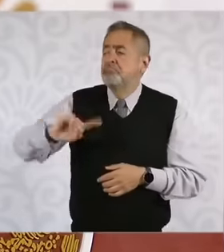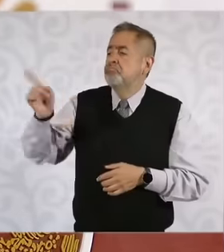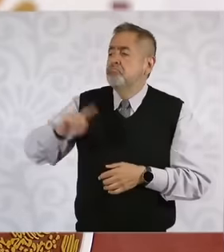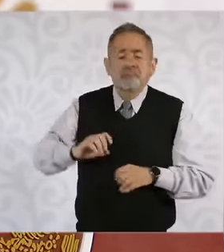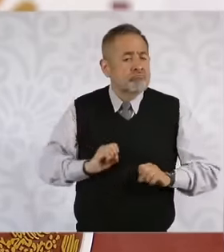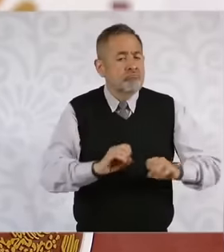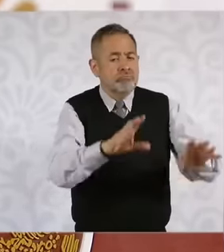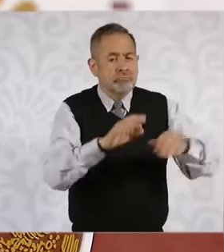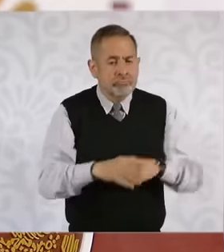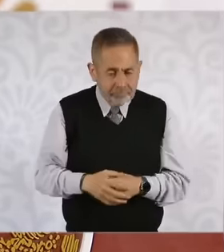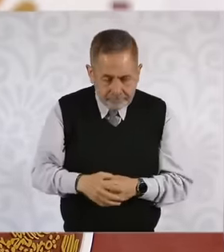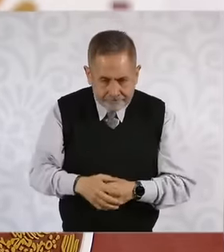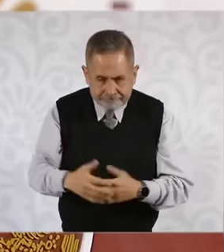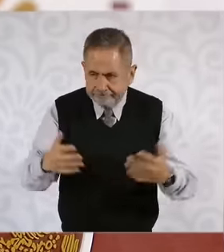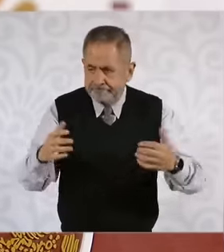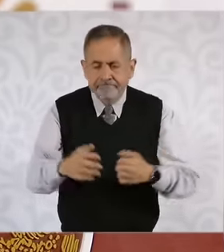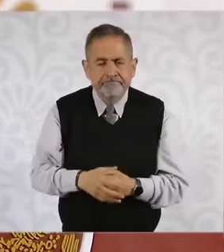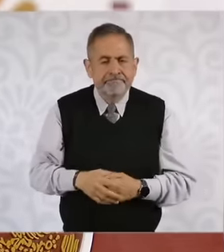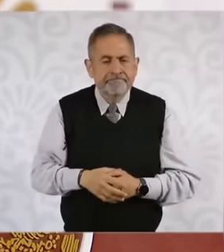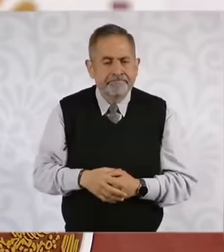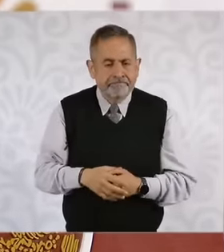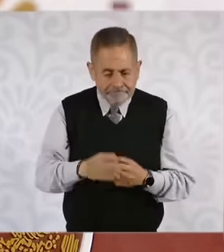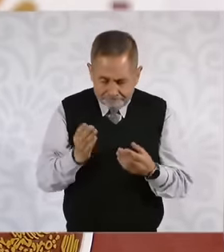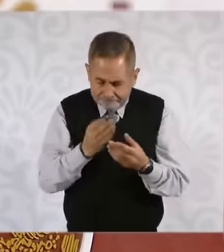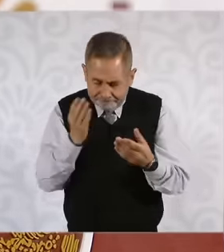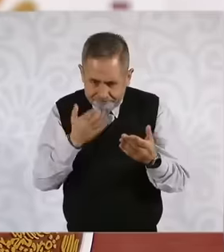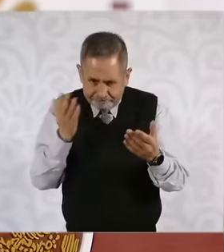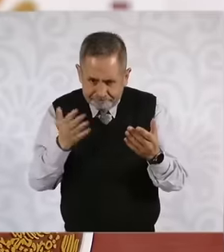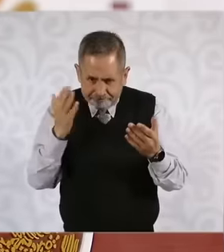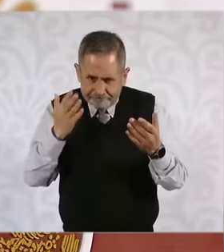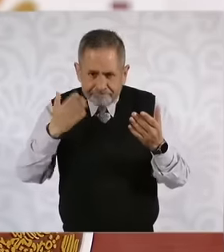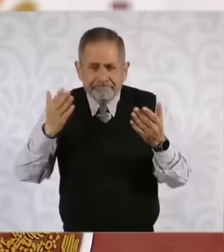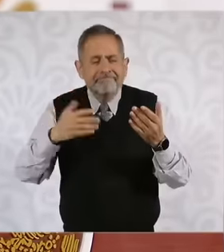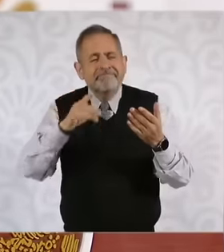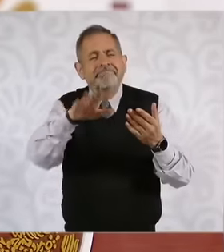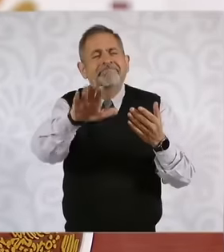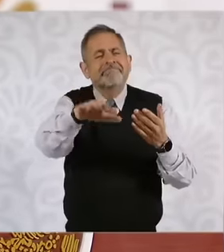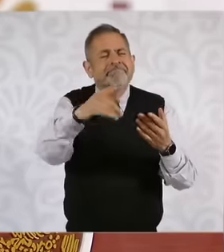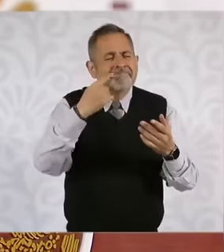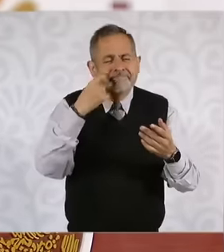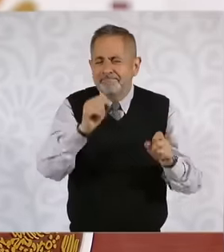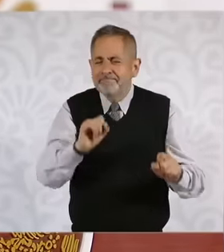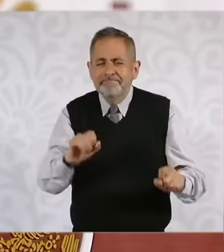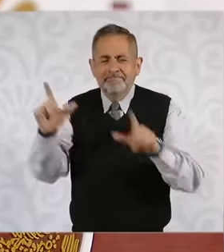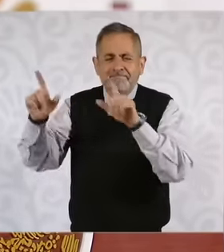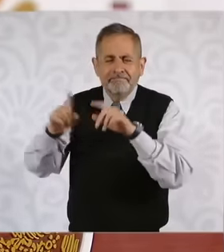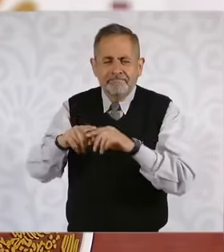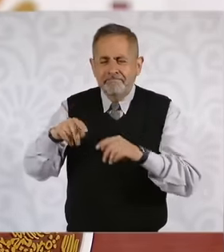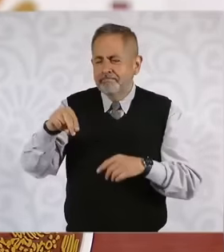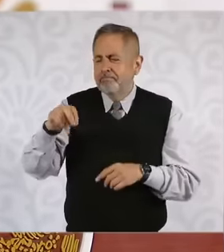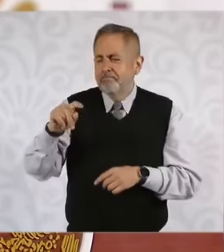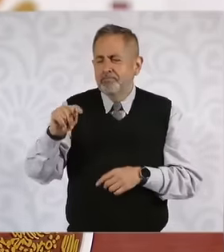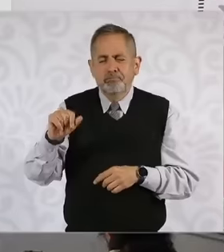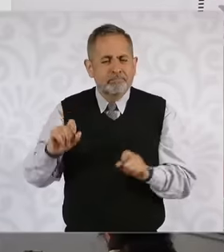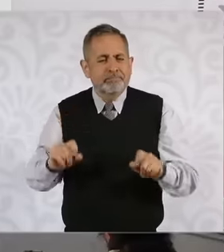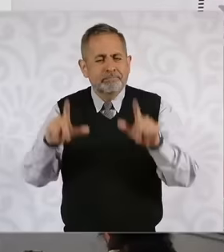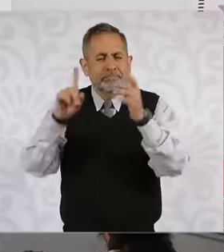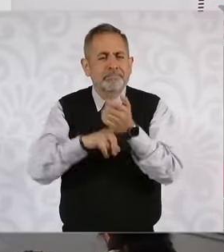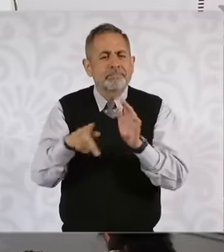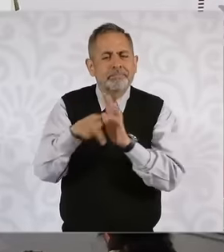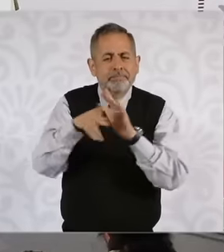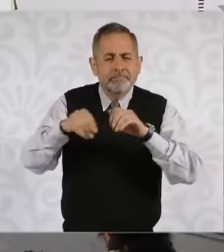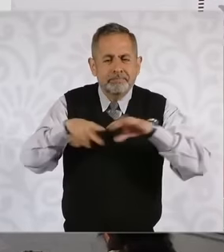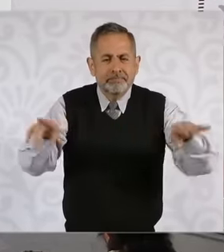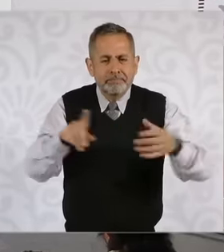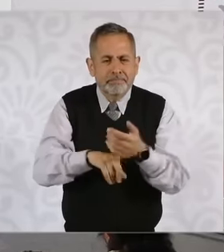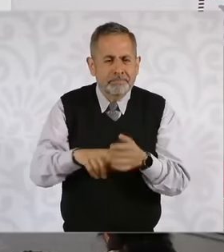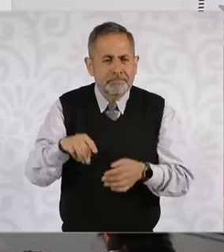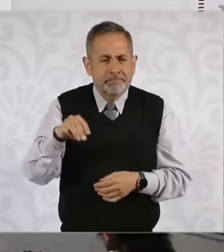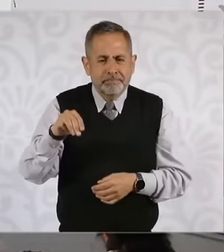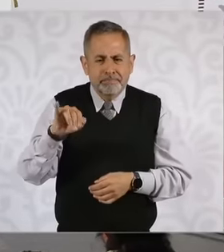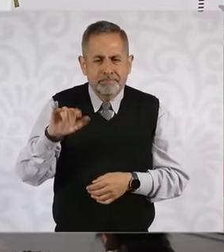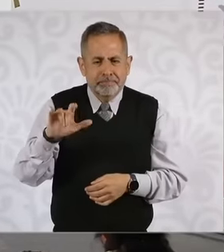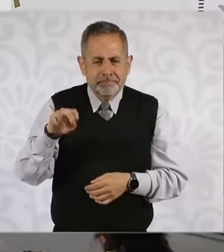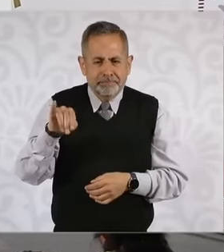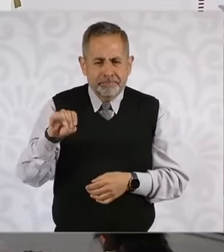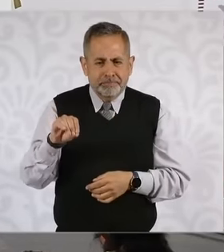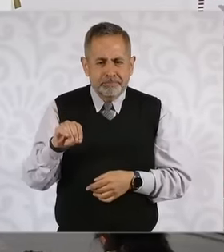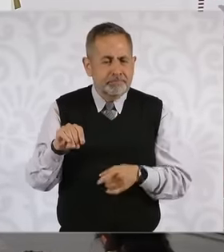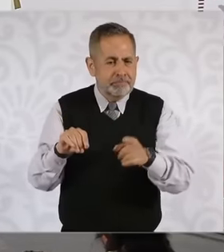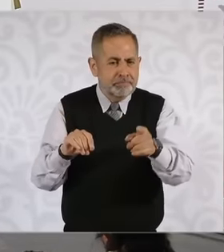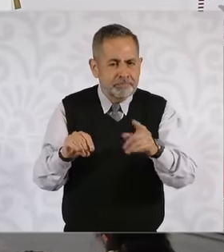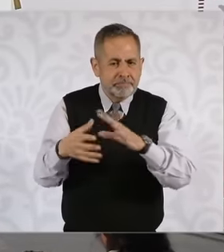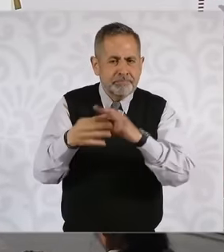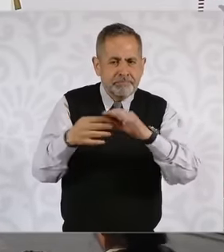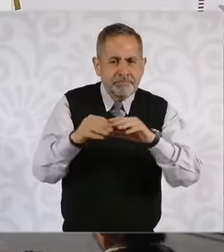I am looking here if you can put a note that the Milenio newspaper has today, where it is,